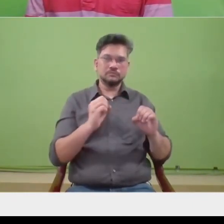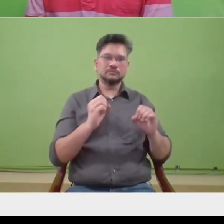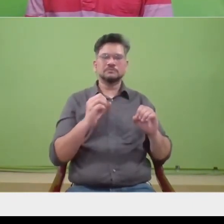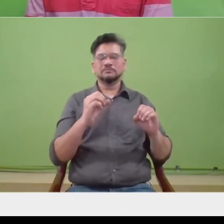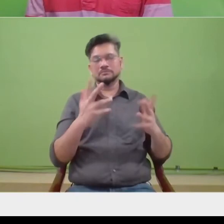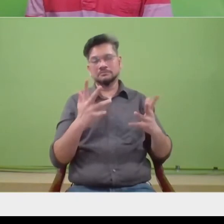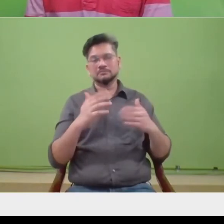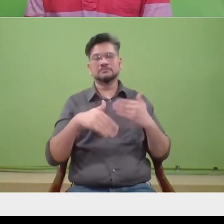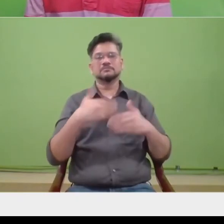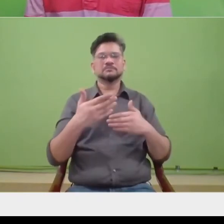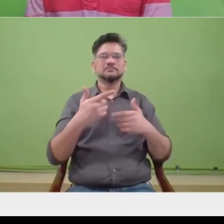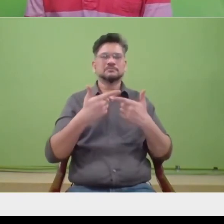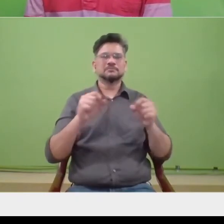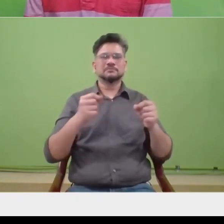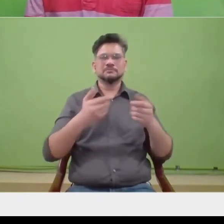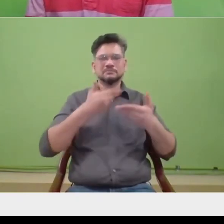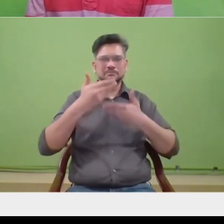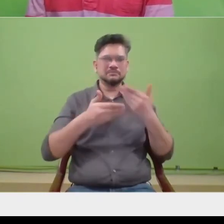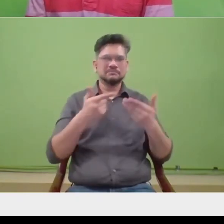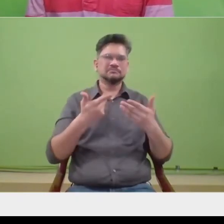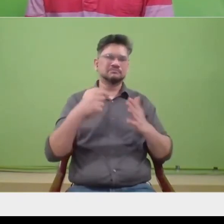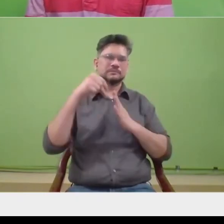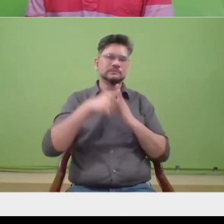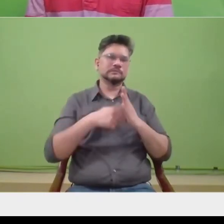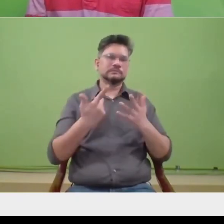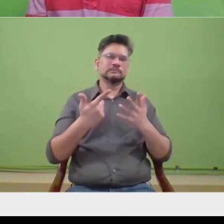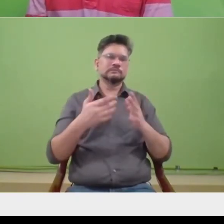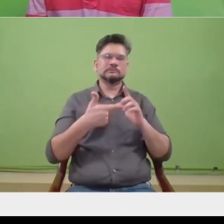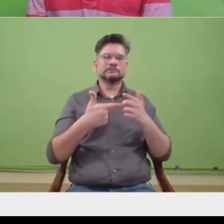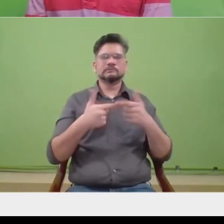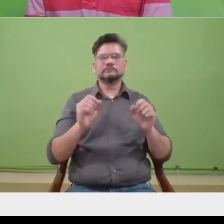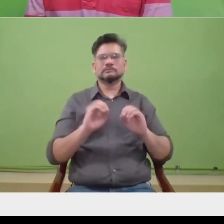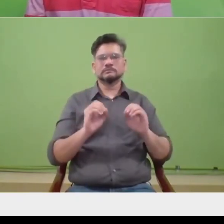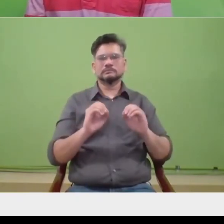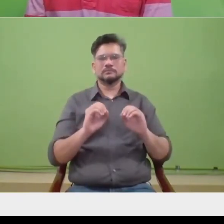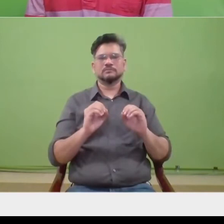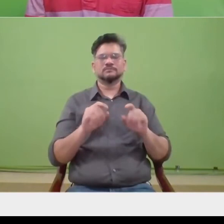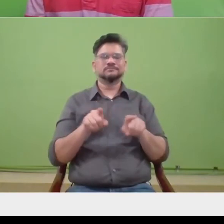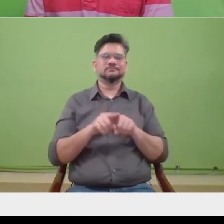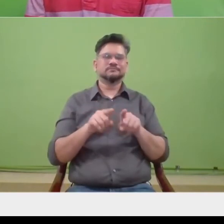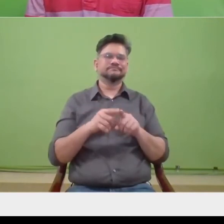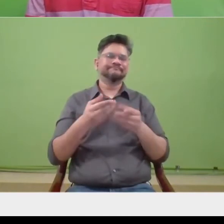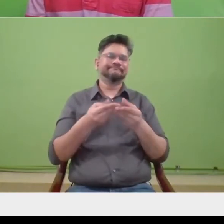the linguistics that you teach is not going to be really linguistics it is very diluted and that